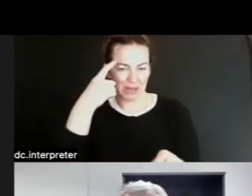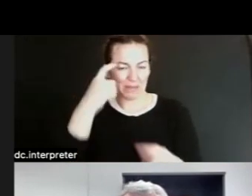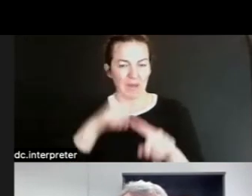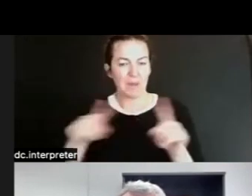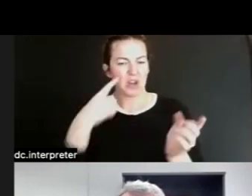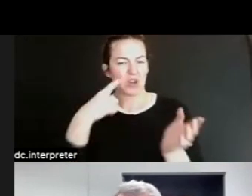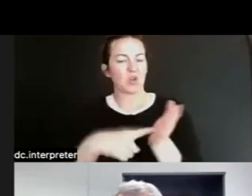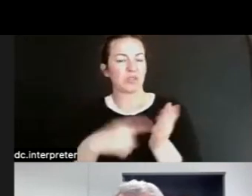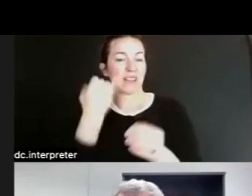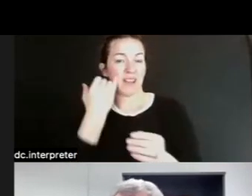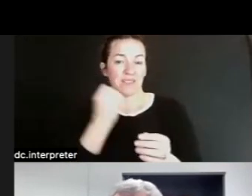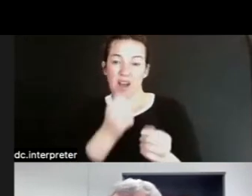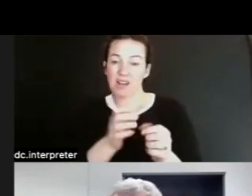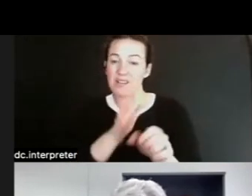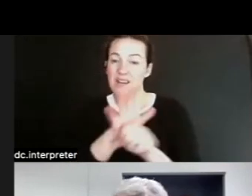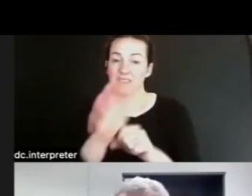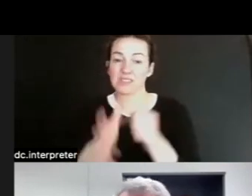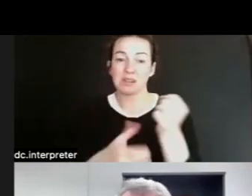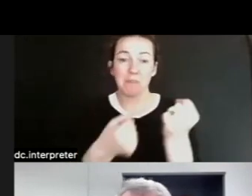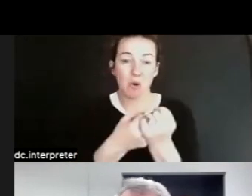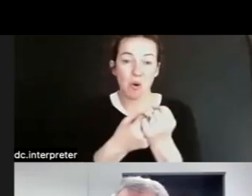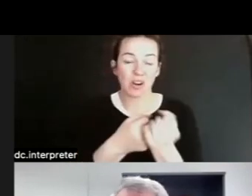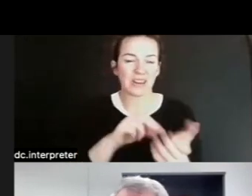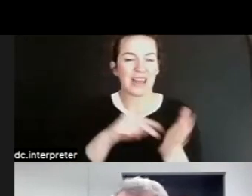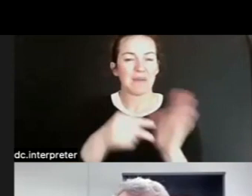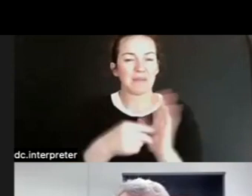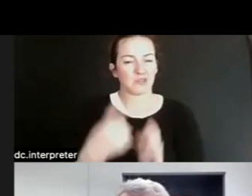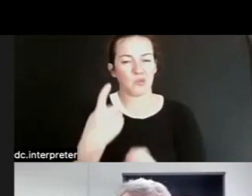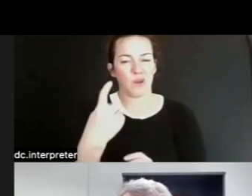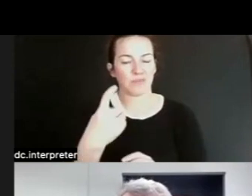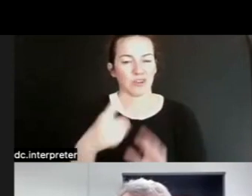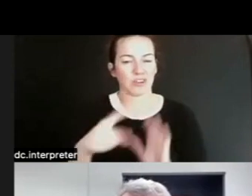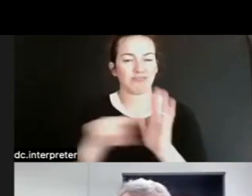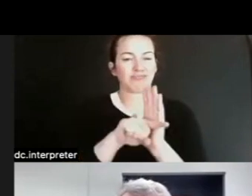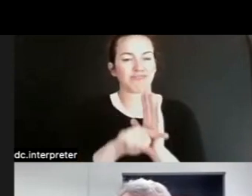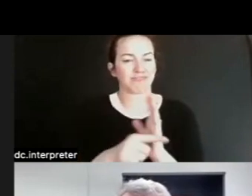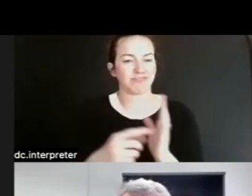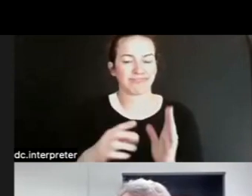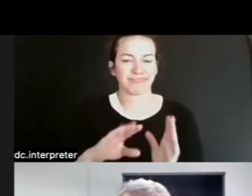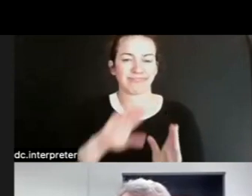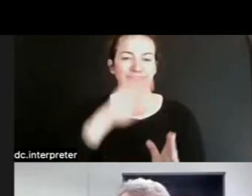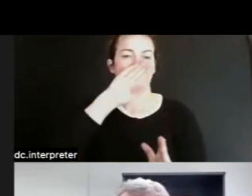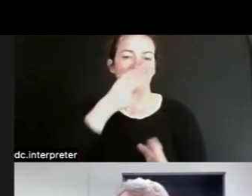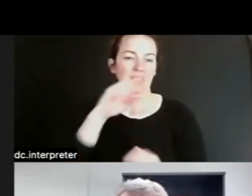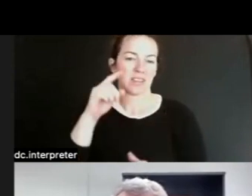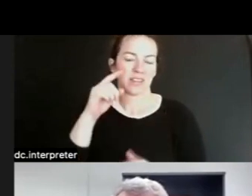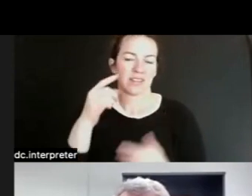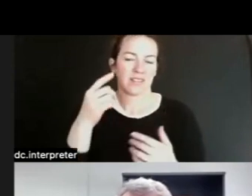right support it it could be one one more thing that adds to the the the many things that schools